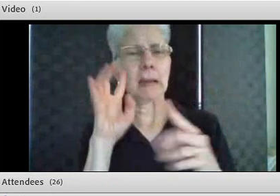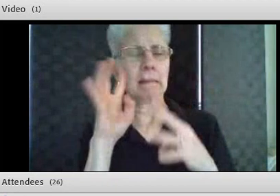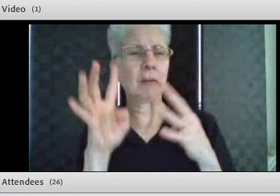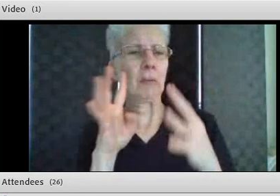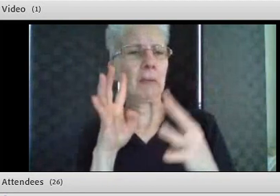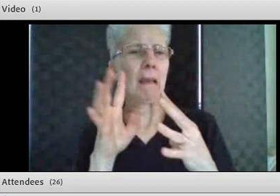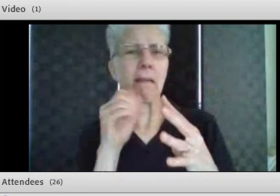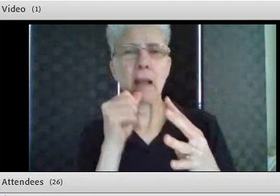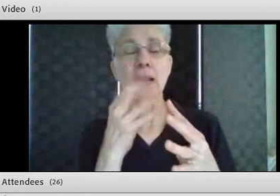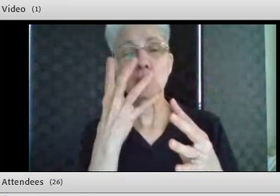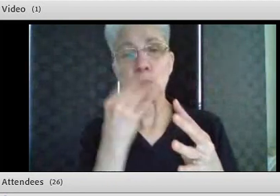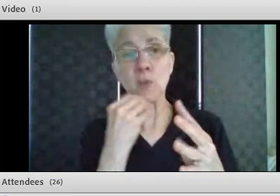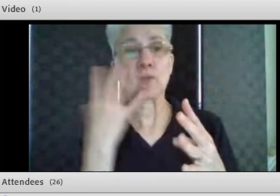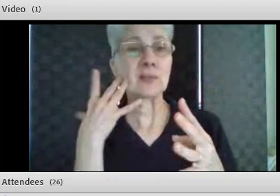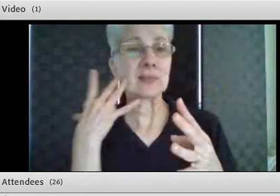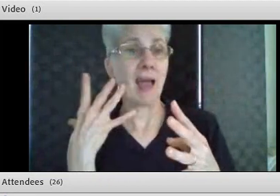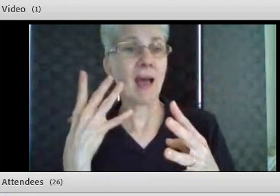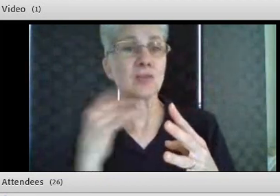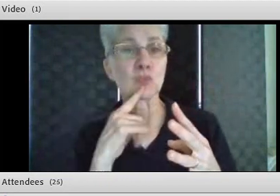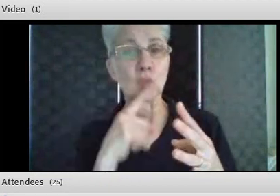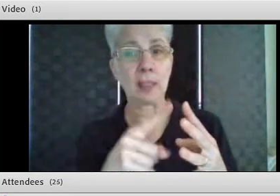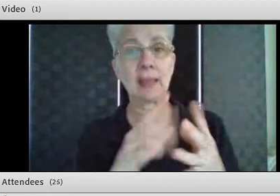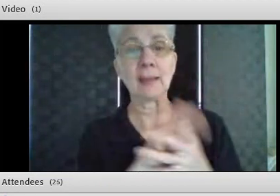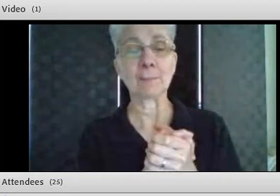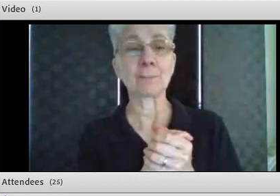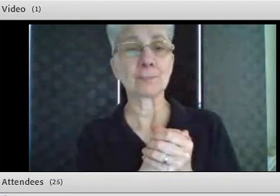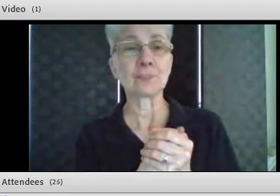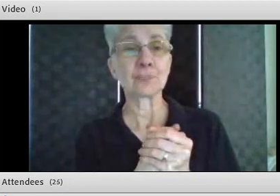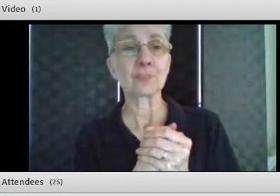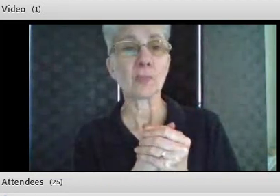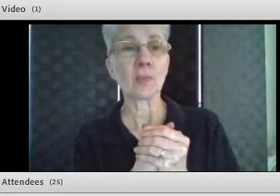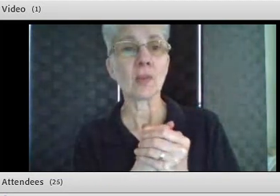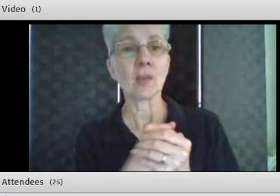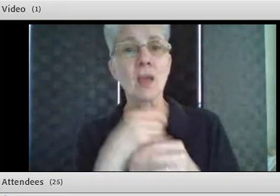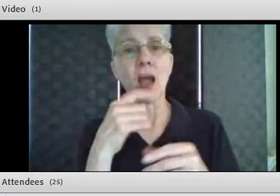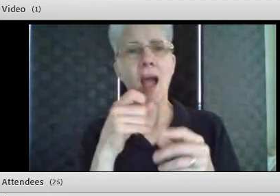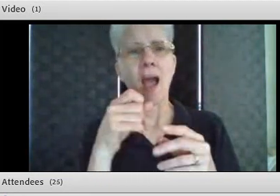Hilary: And what I like about this first one is not as much the sound that it creates.